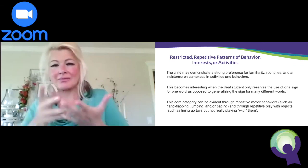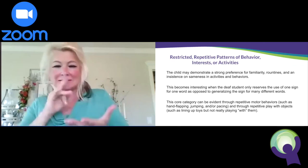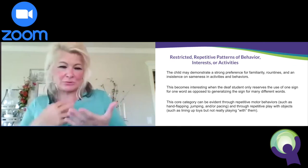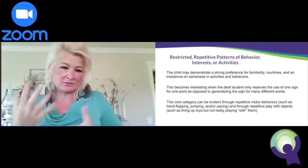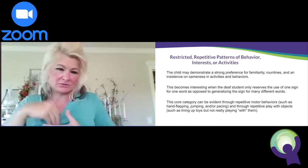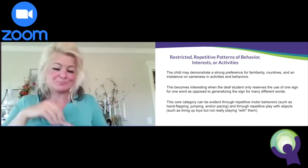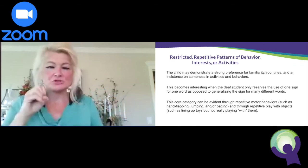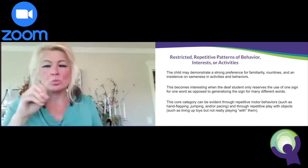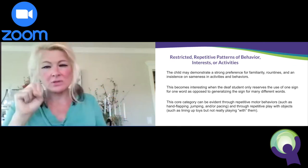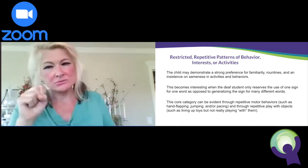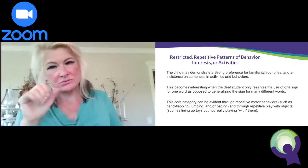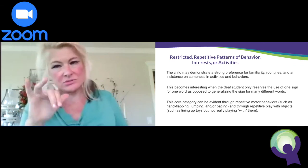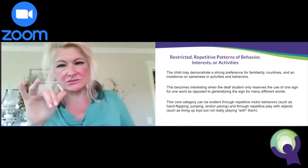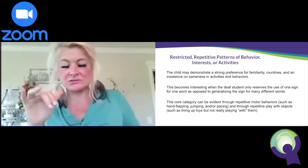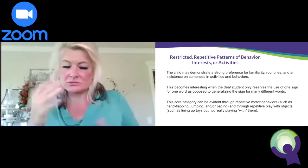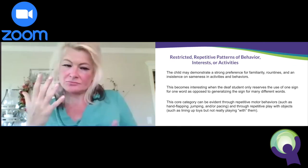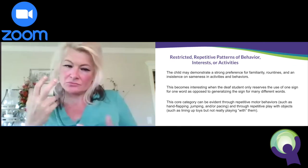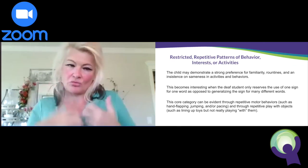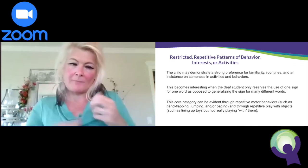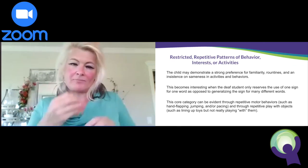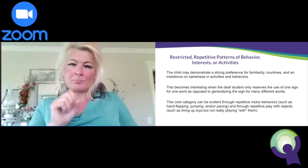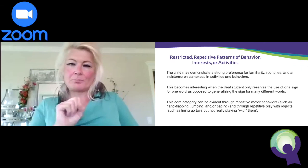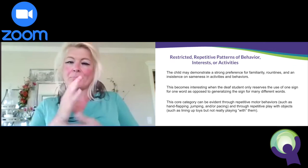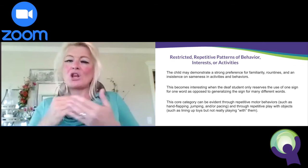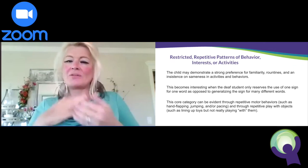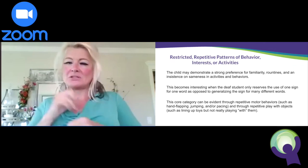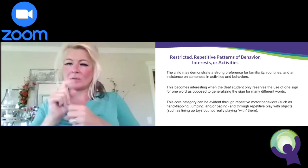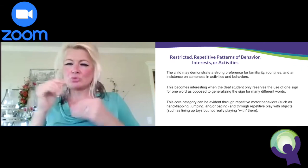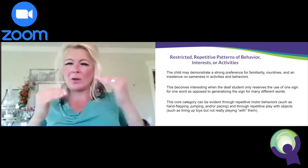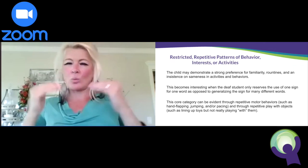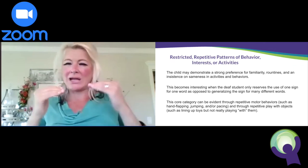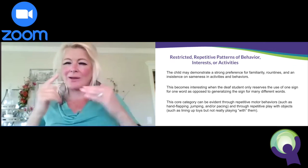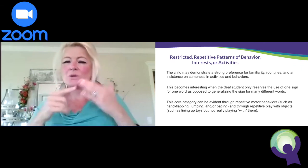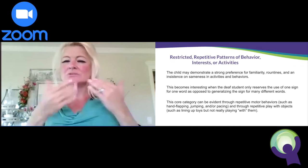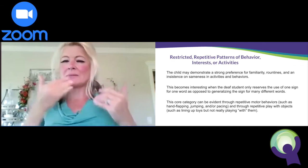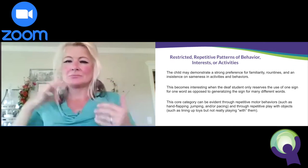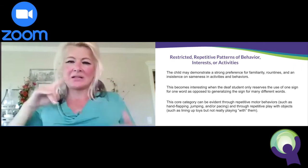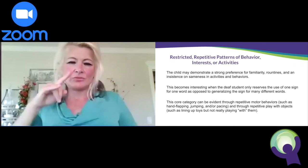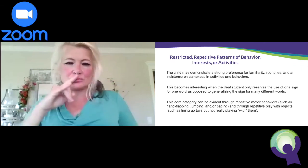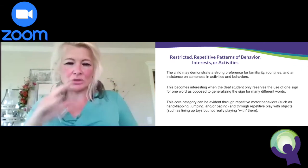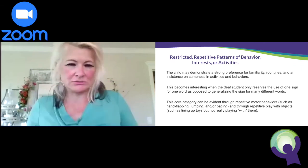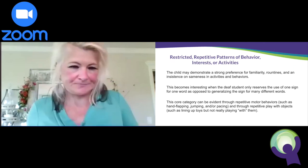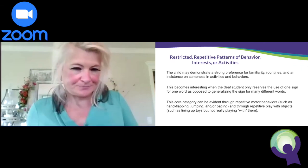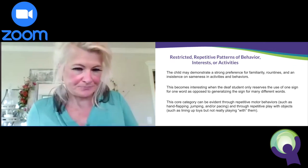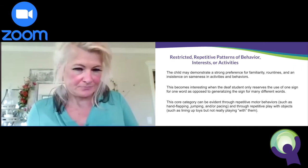or in a public school considering how they're approached and how it's really